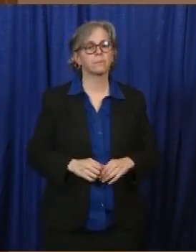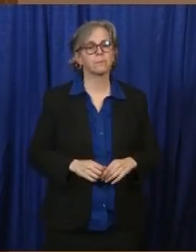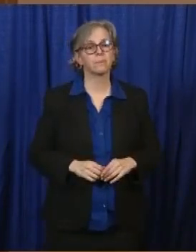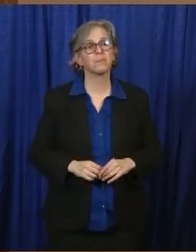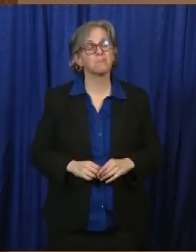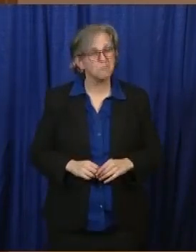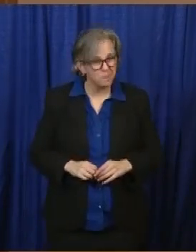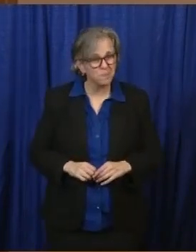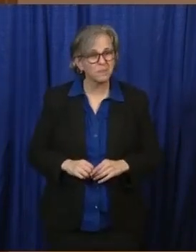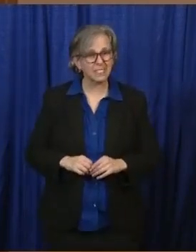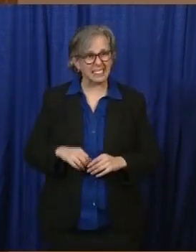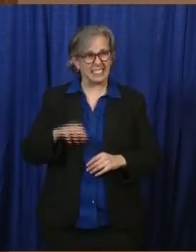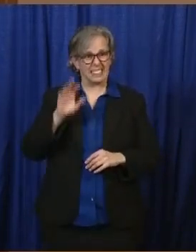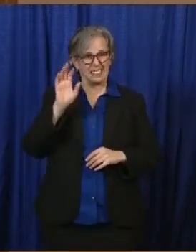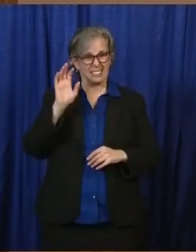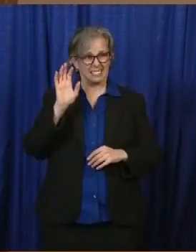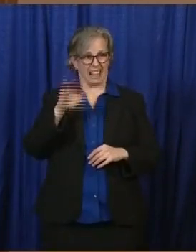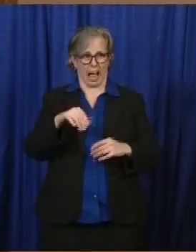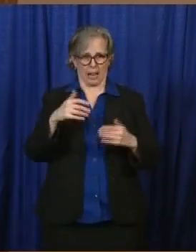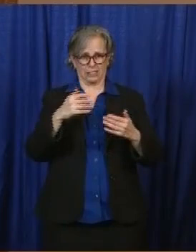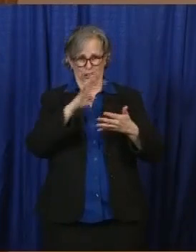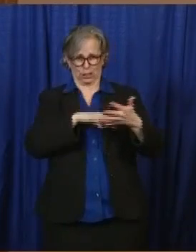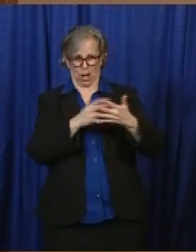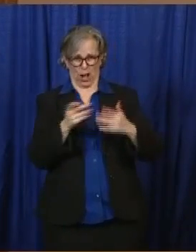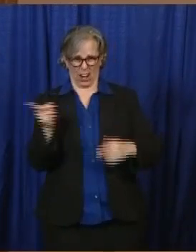THAT IS A LITTLE BIT OF WHERE